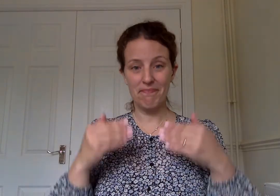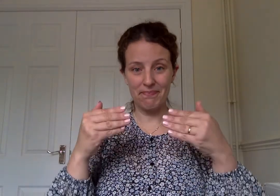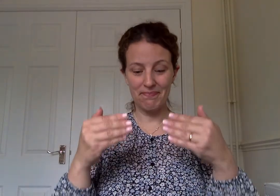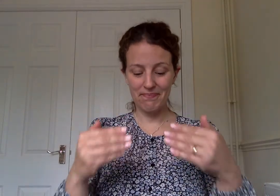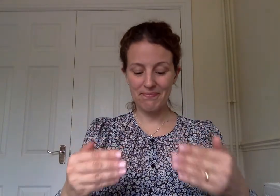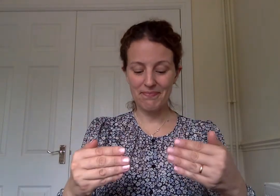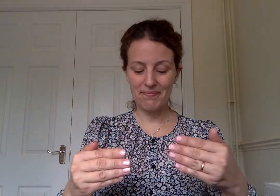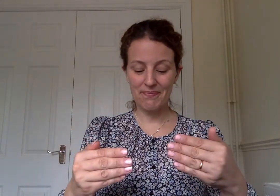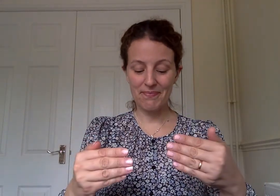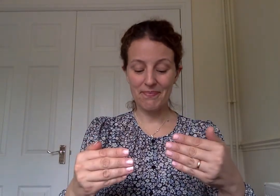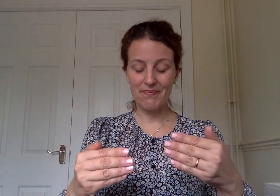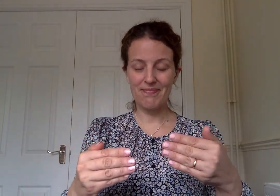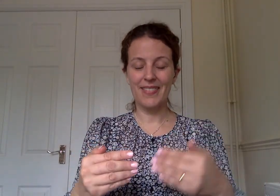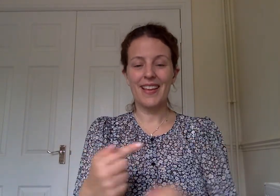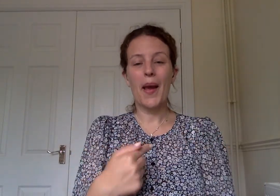Moving on.